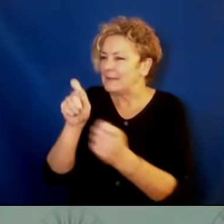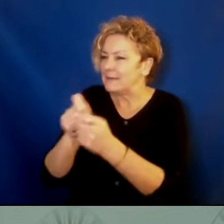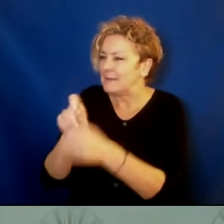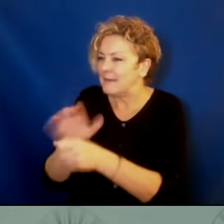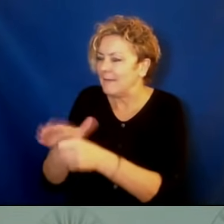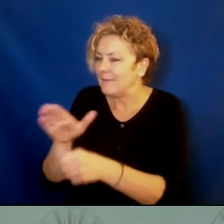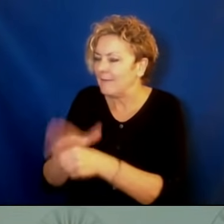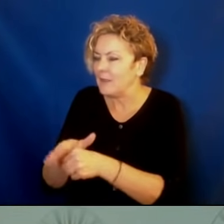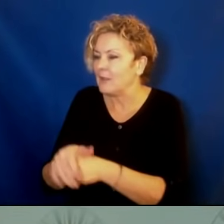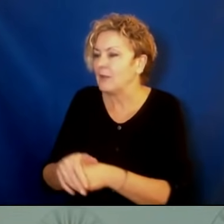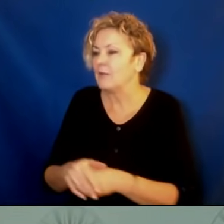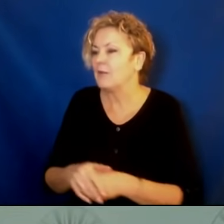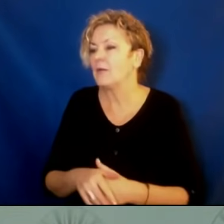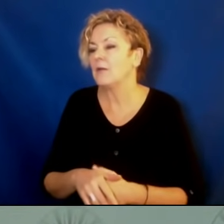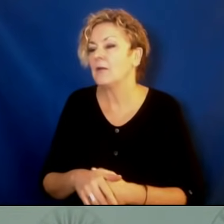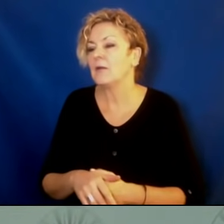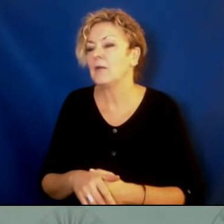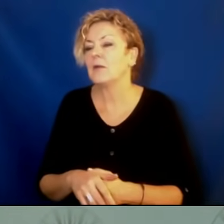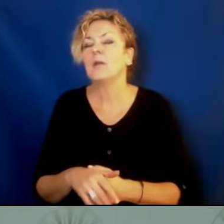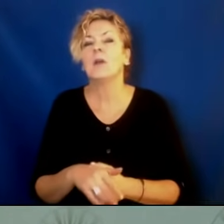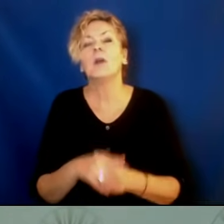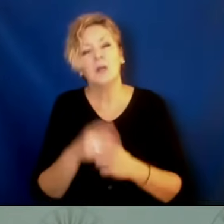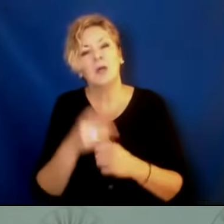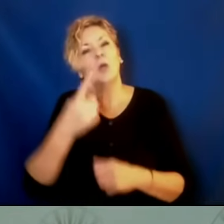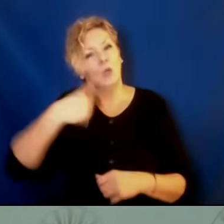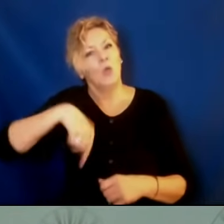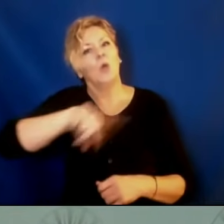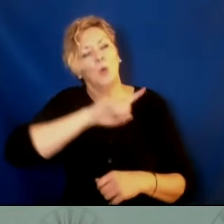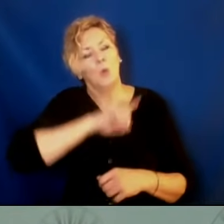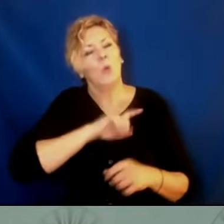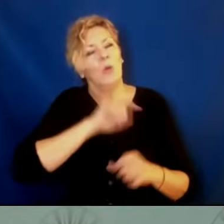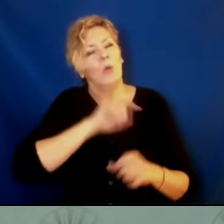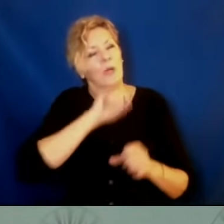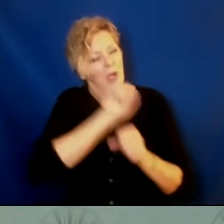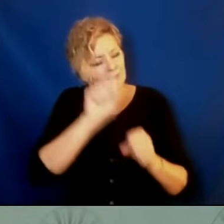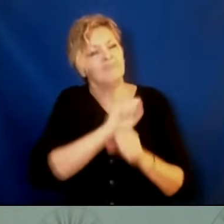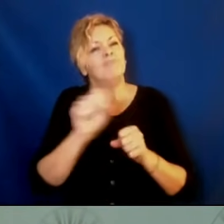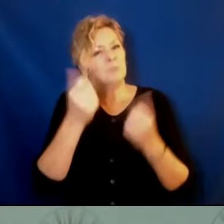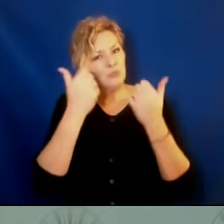I actually don't have specific information about the measures that have been put in place